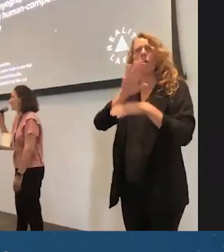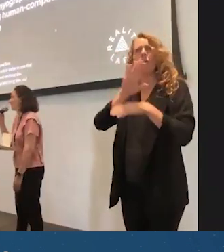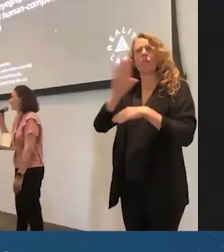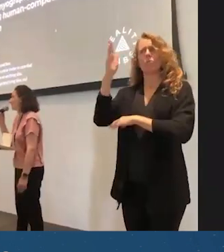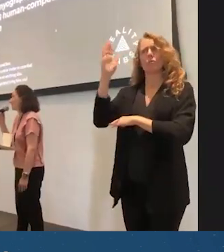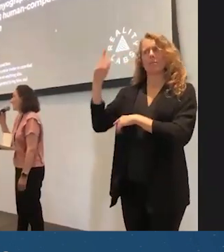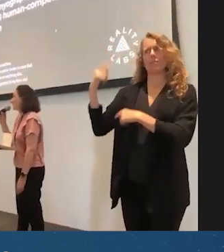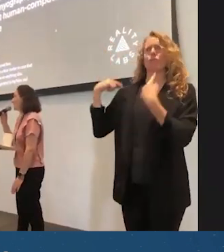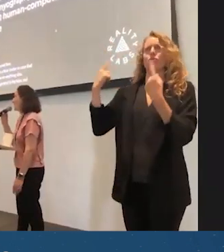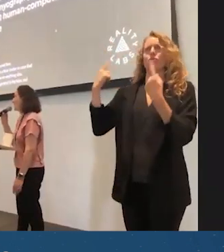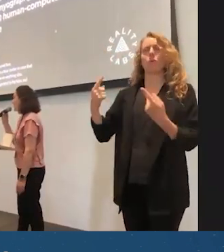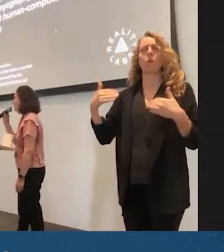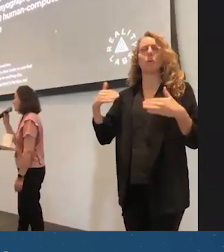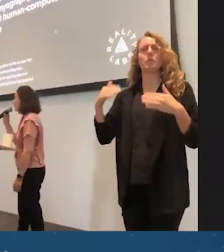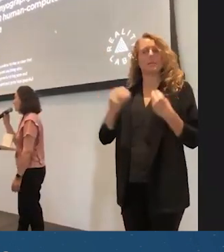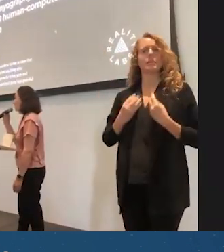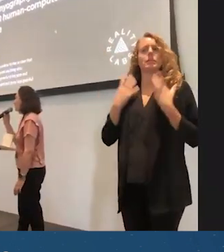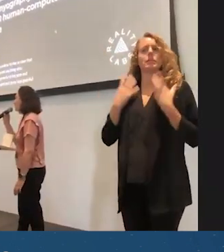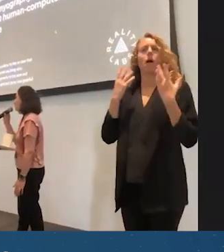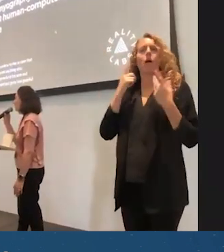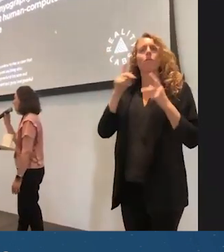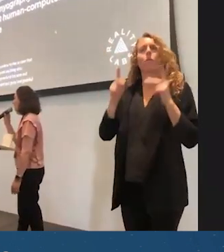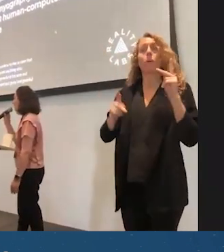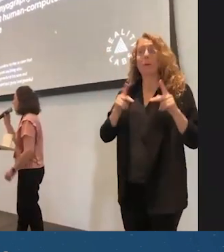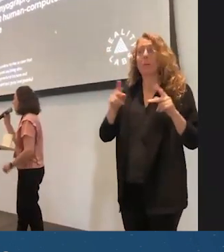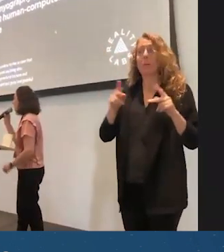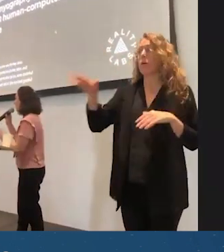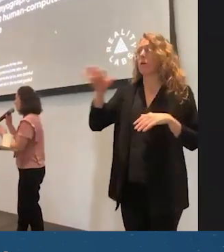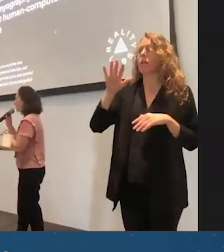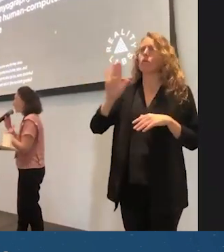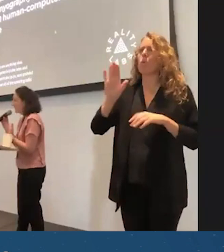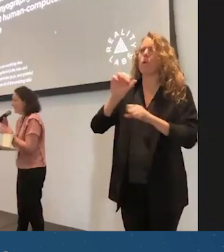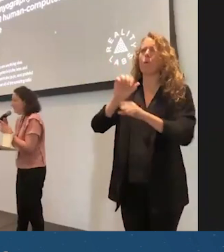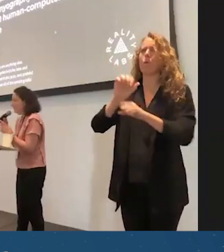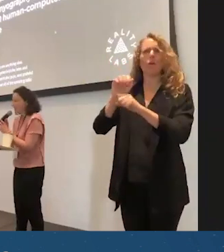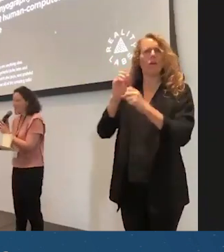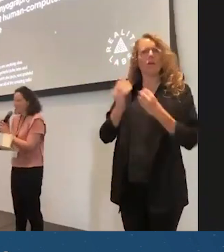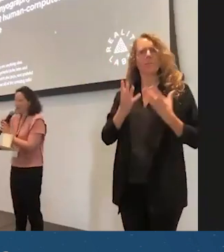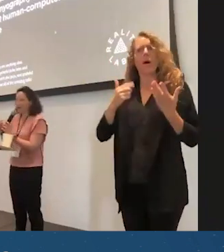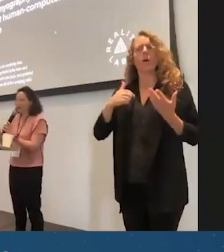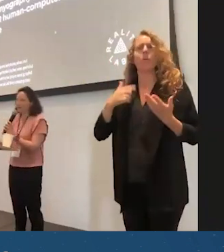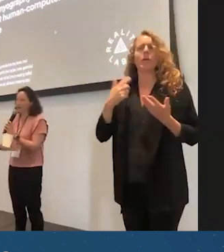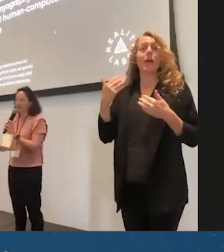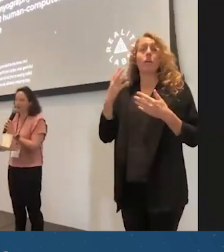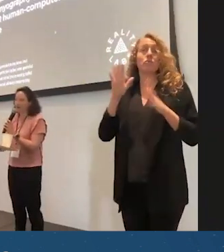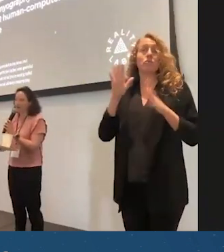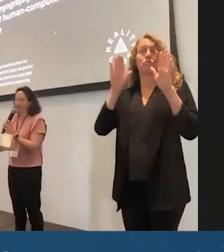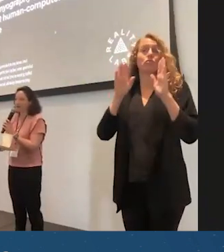It's really an inspiring group of people, inspiring work, and great provocations for all of us.